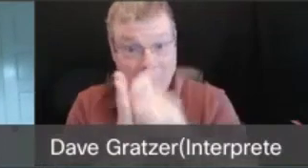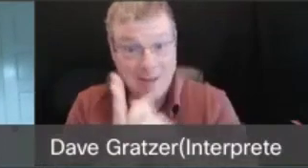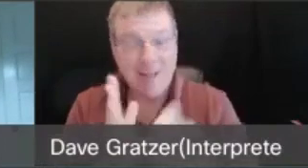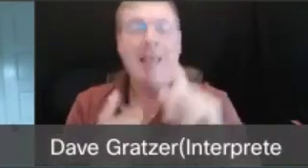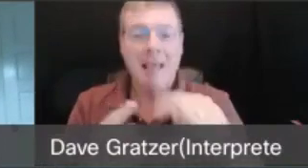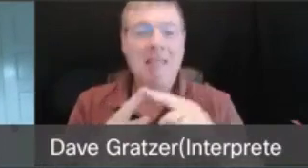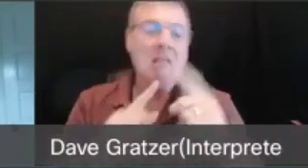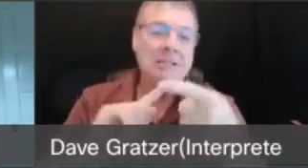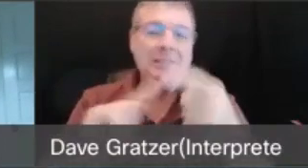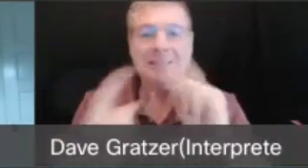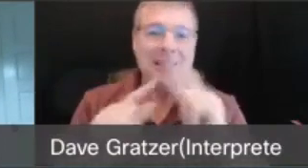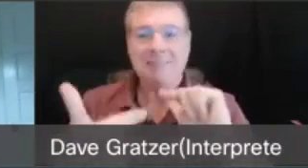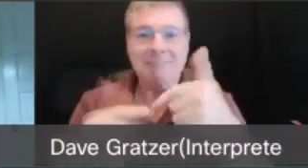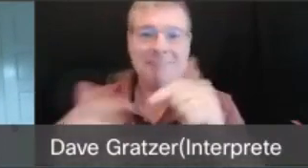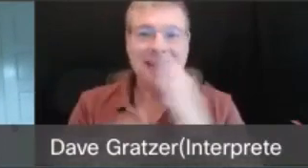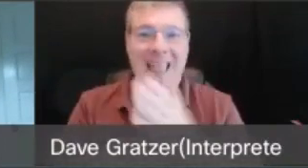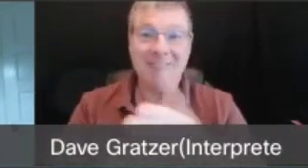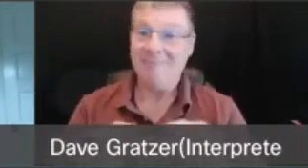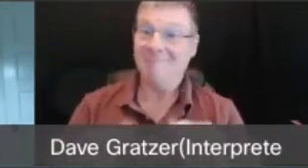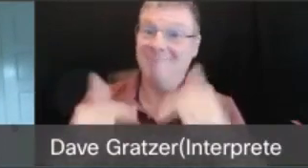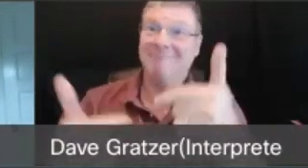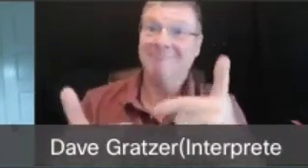dialogue afterwards. Lauren, I'm going to start with you.